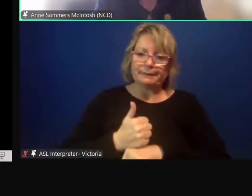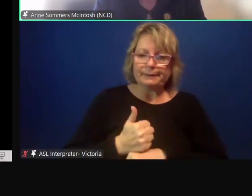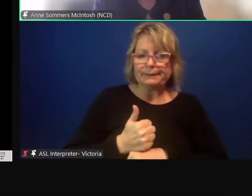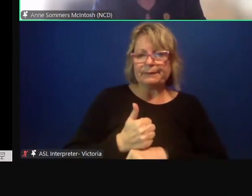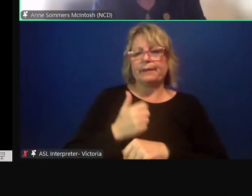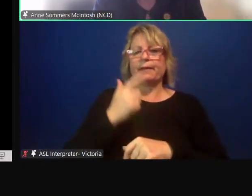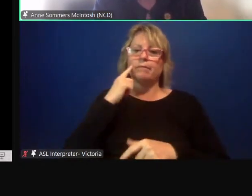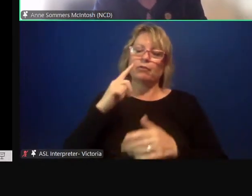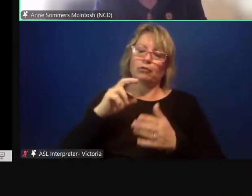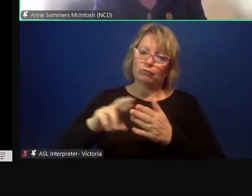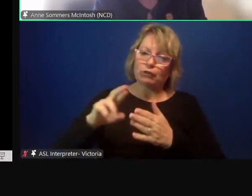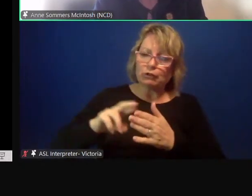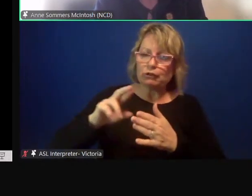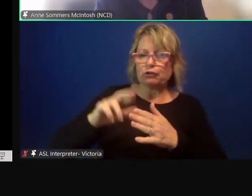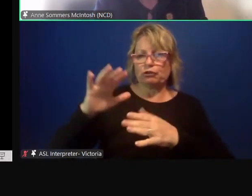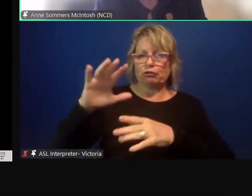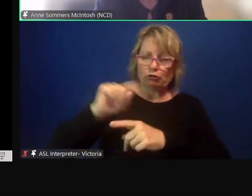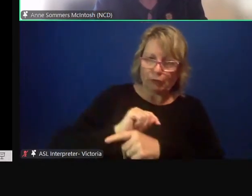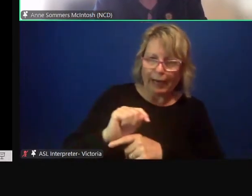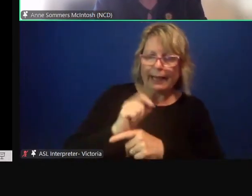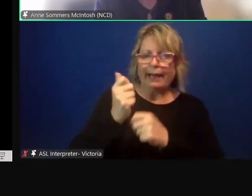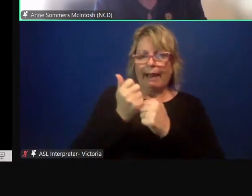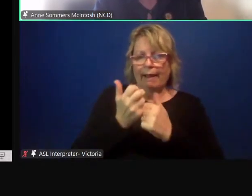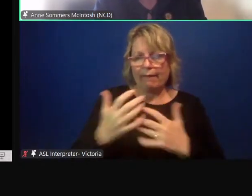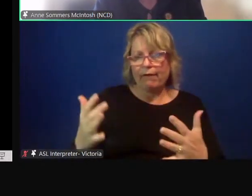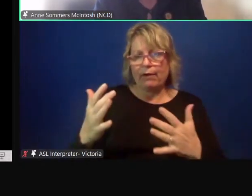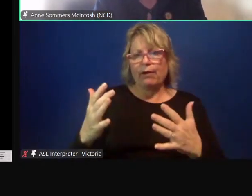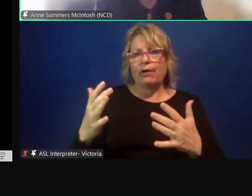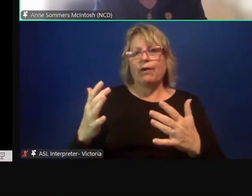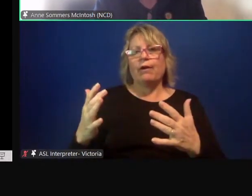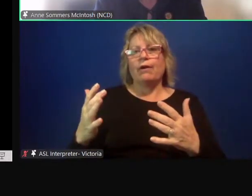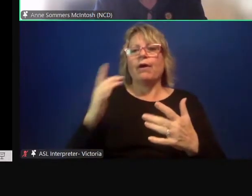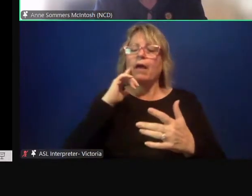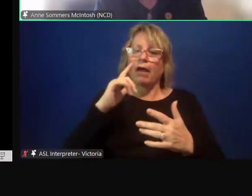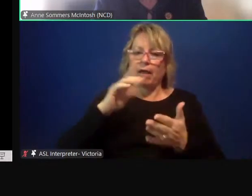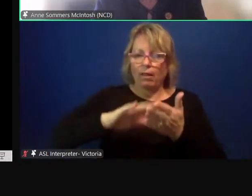and training. And also facilitate those loan forgiveness pieces with